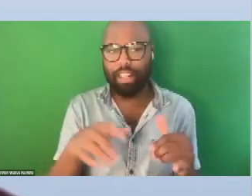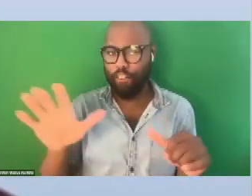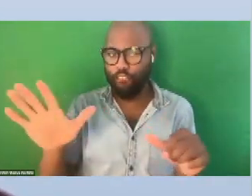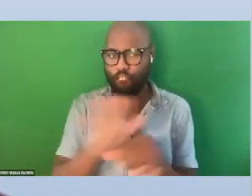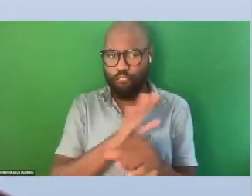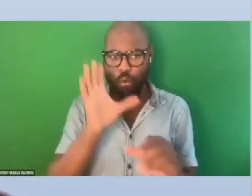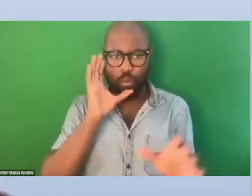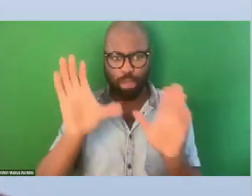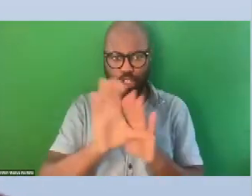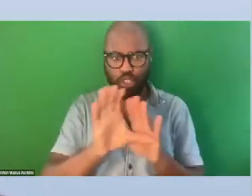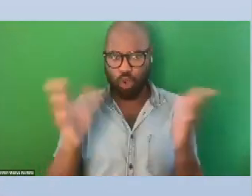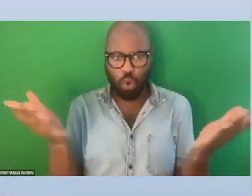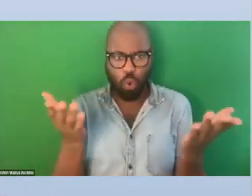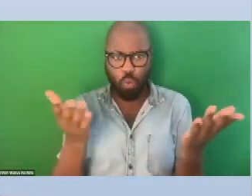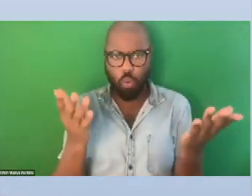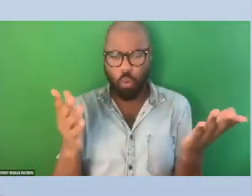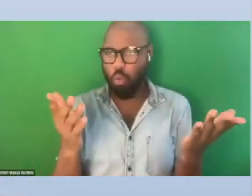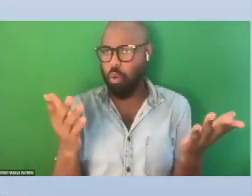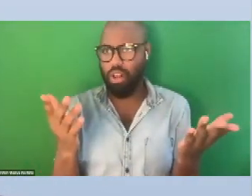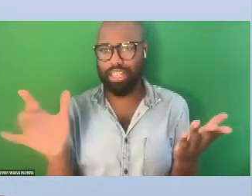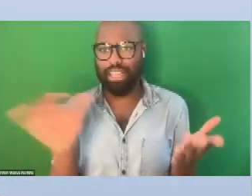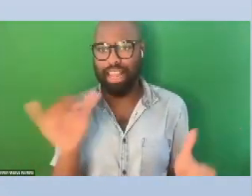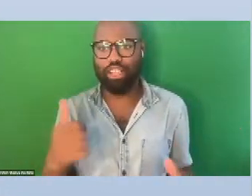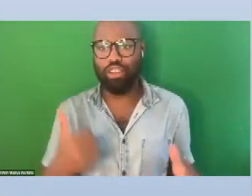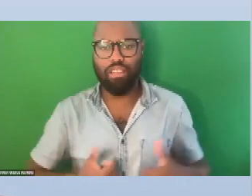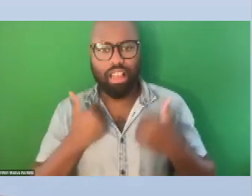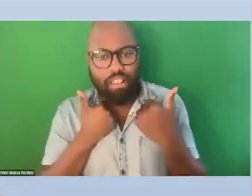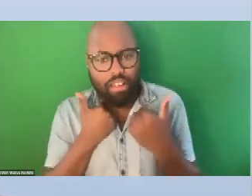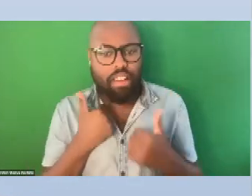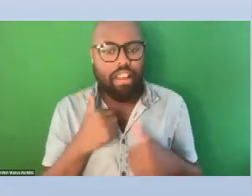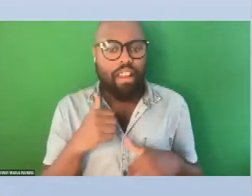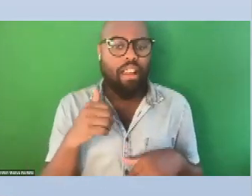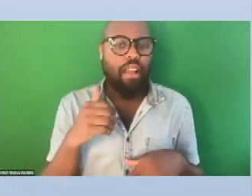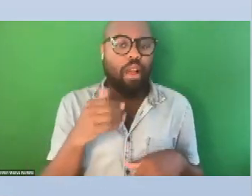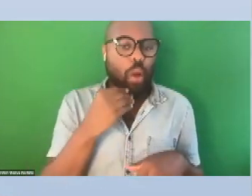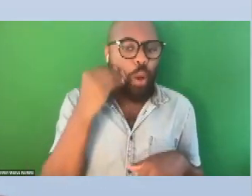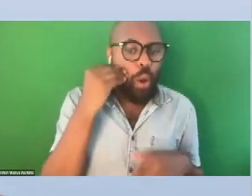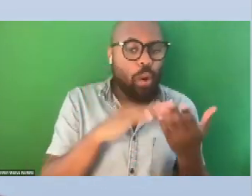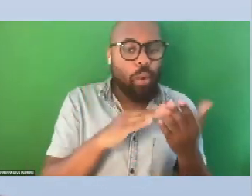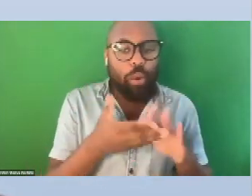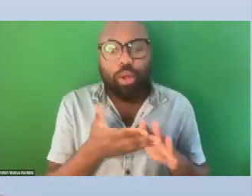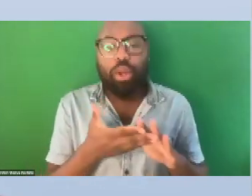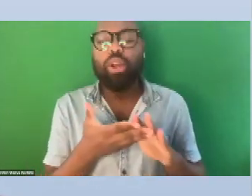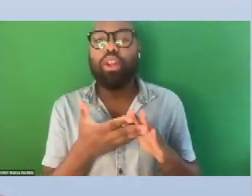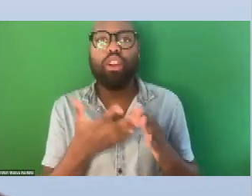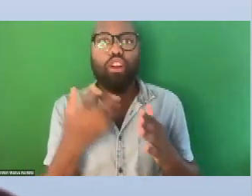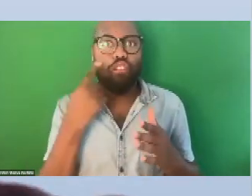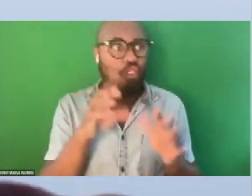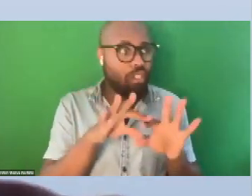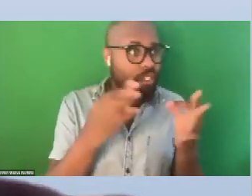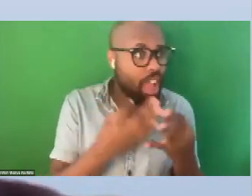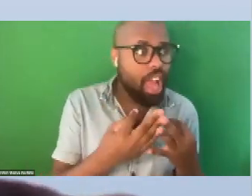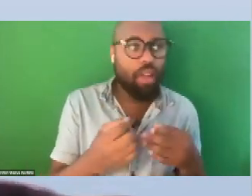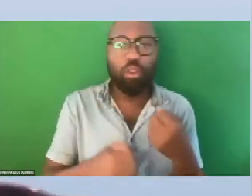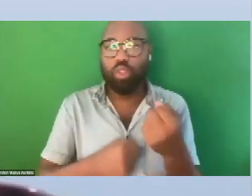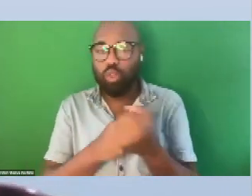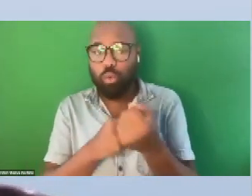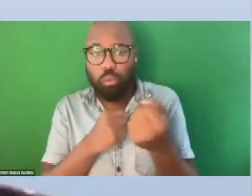live in the community as home community base uses what it's like for their families, for their support networks or the lack of it.